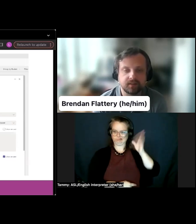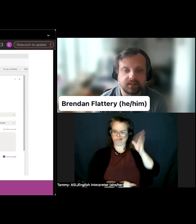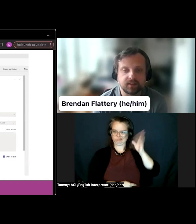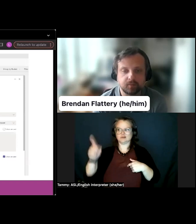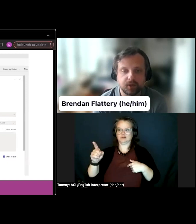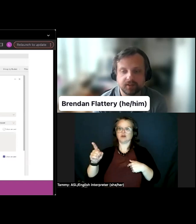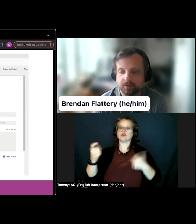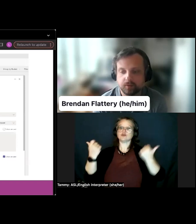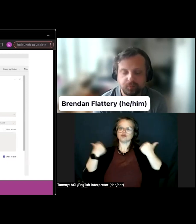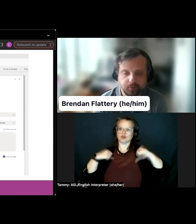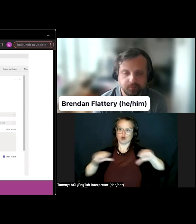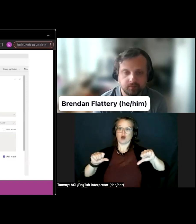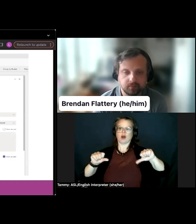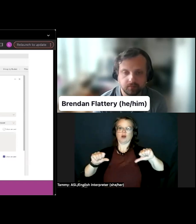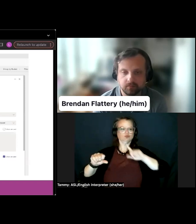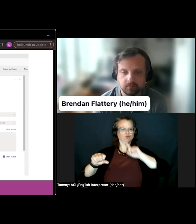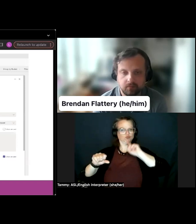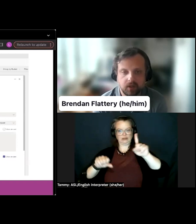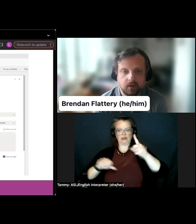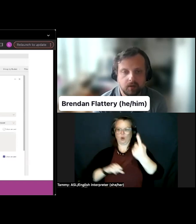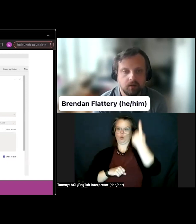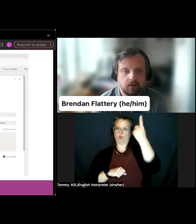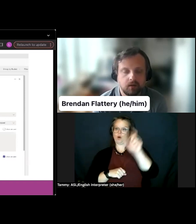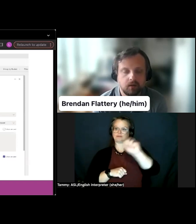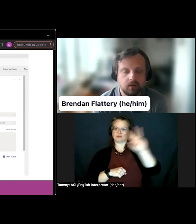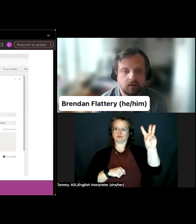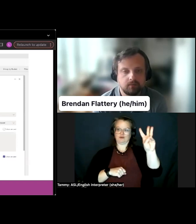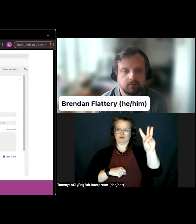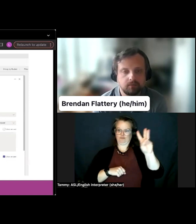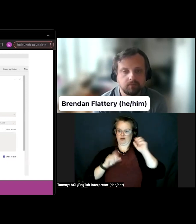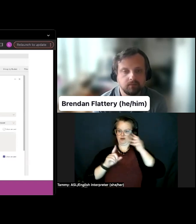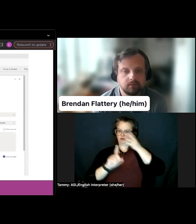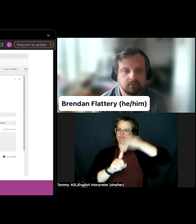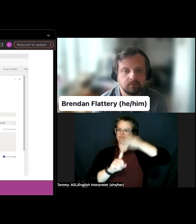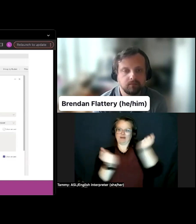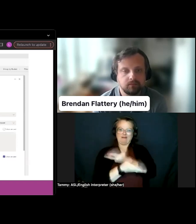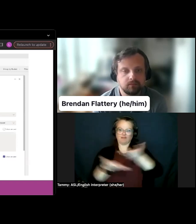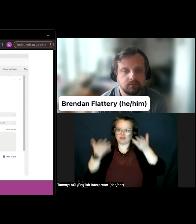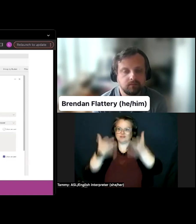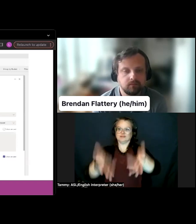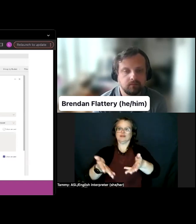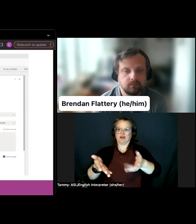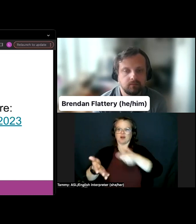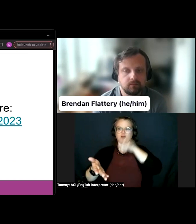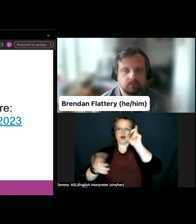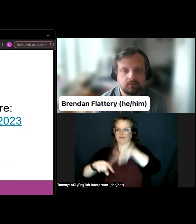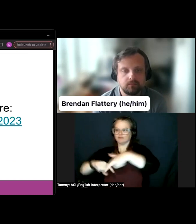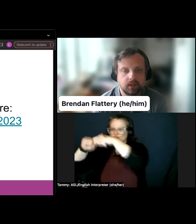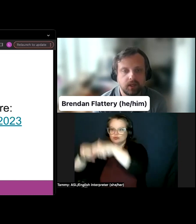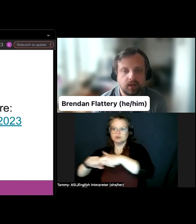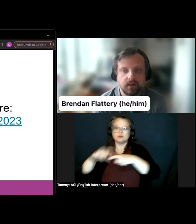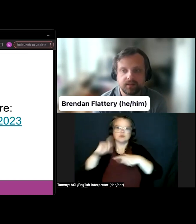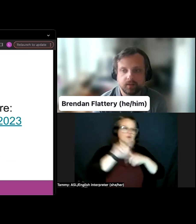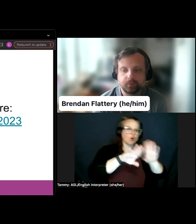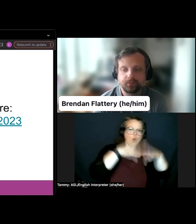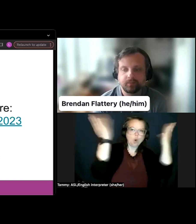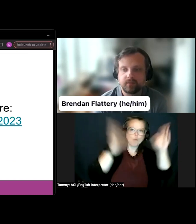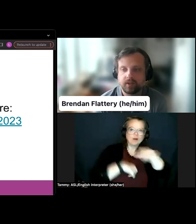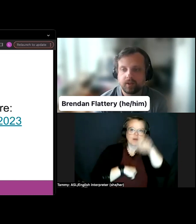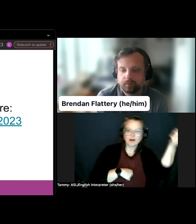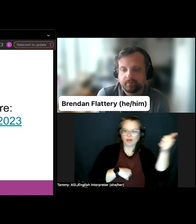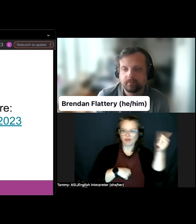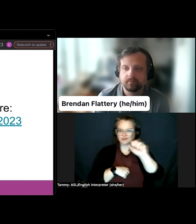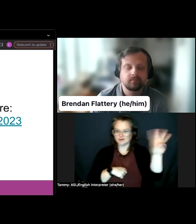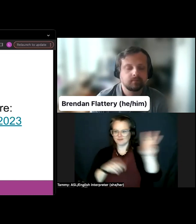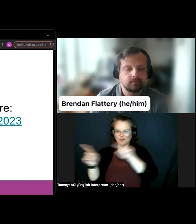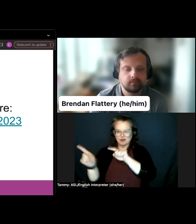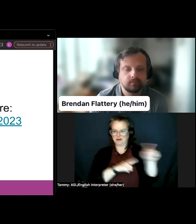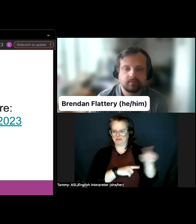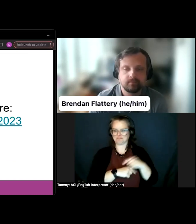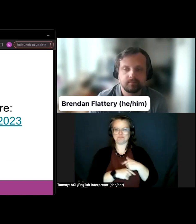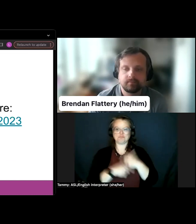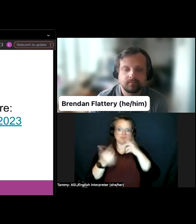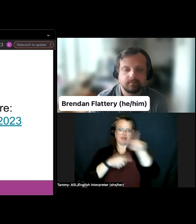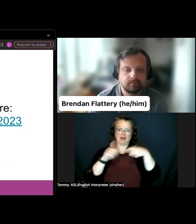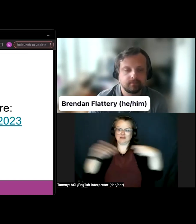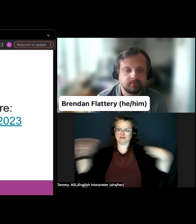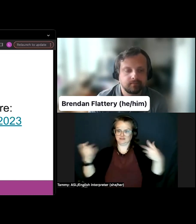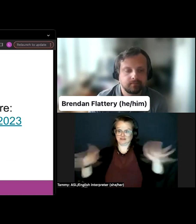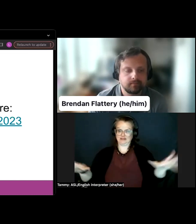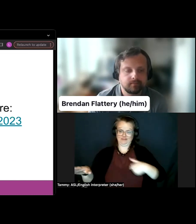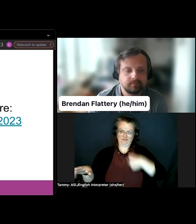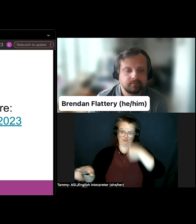as easy as possible. And that's it. Thank you. Lauren: Thank you so much, Brendan. That was